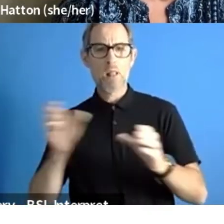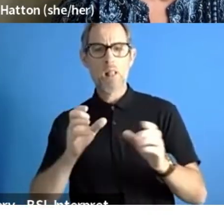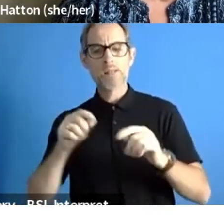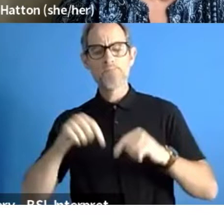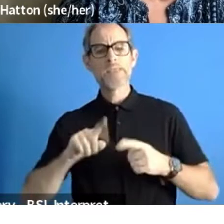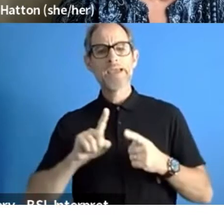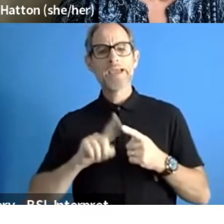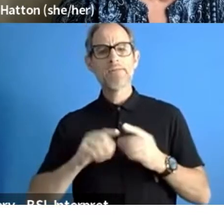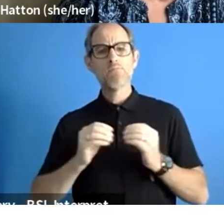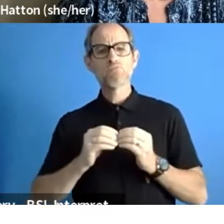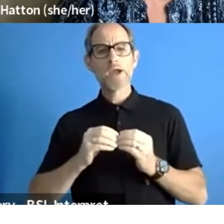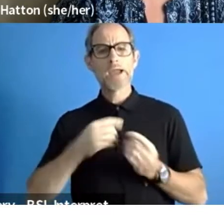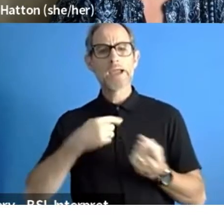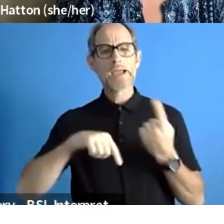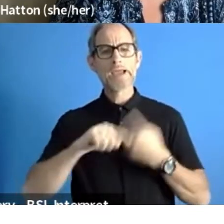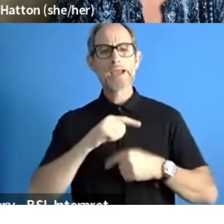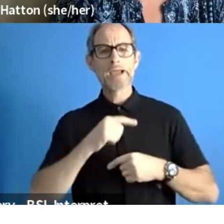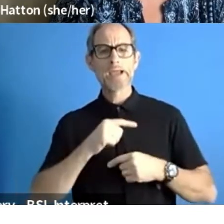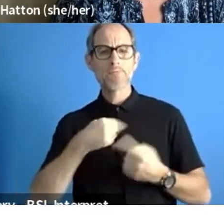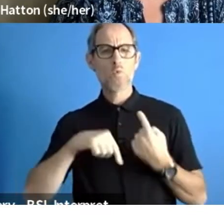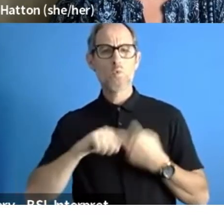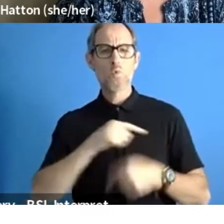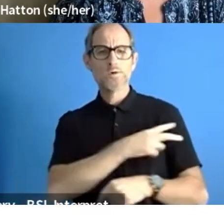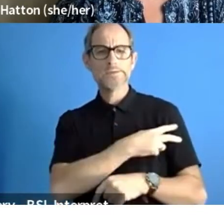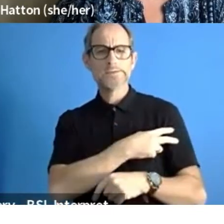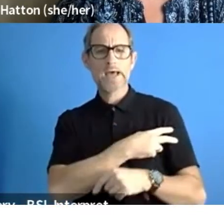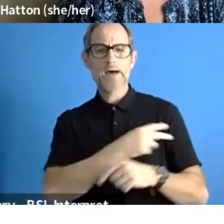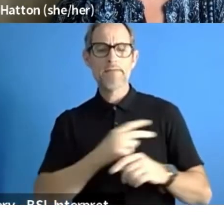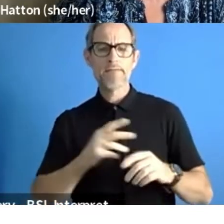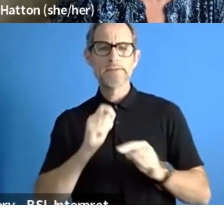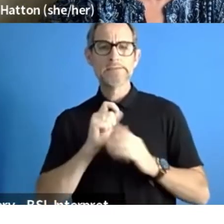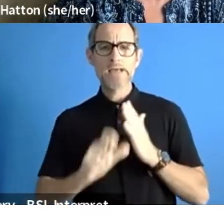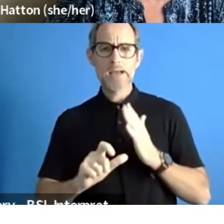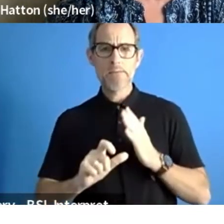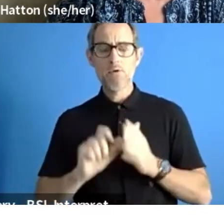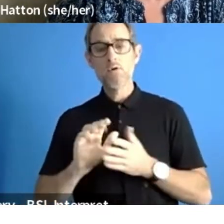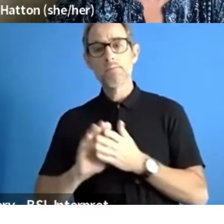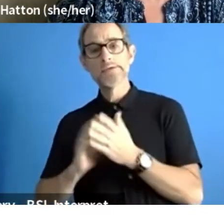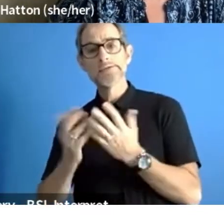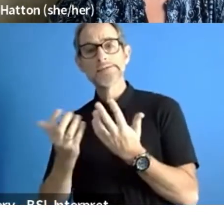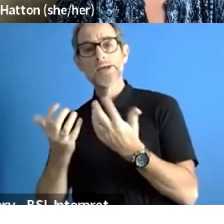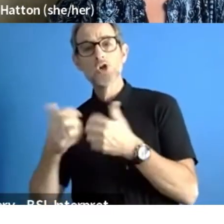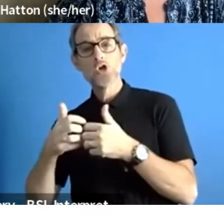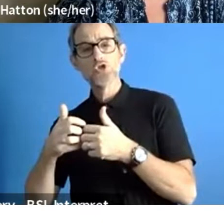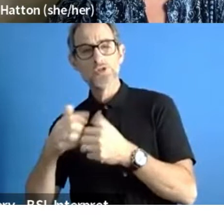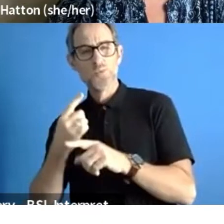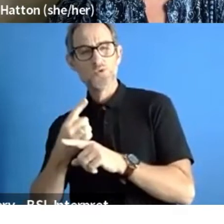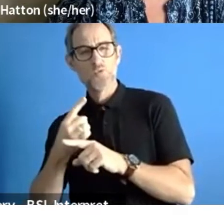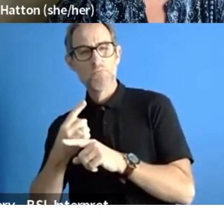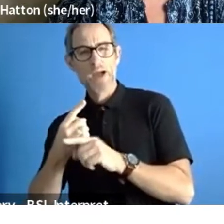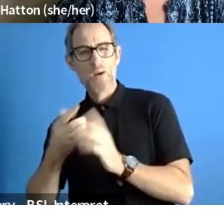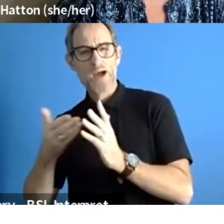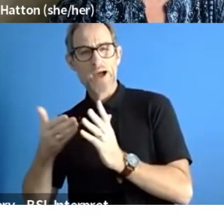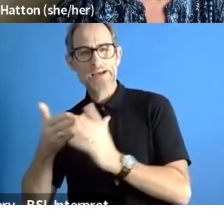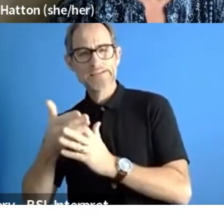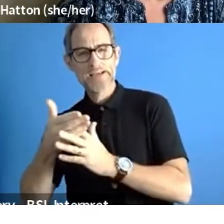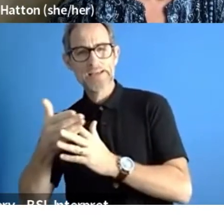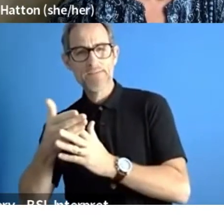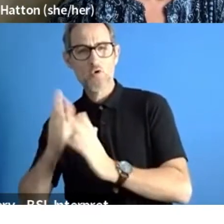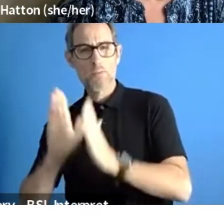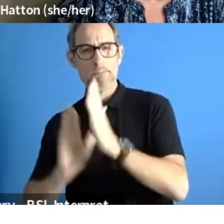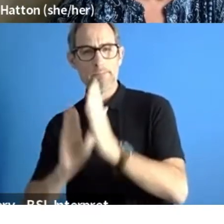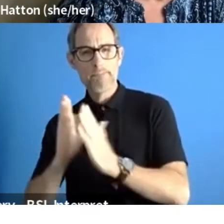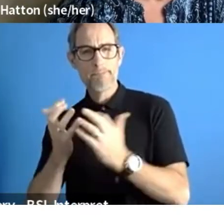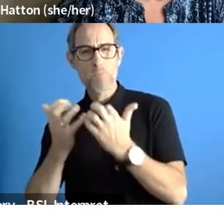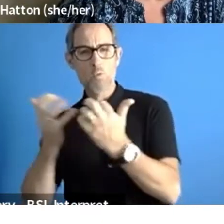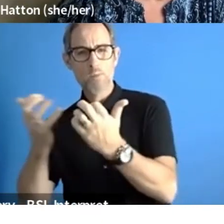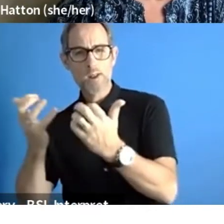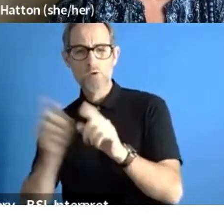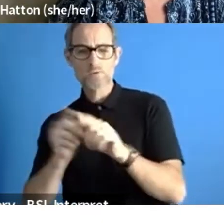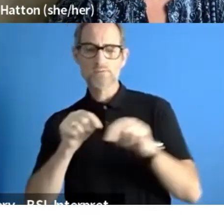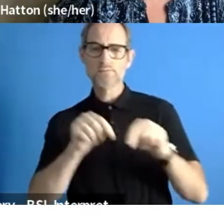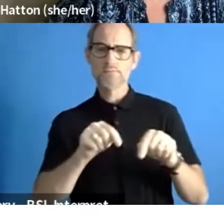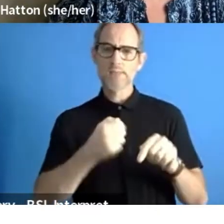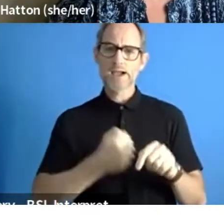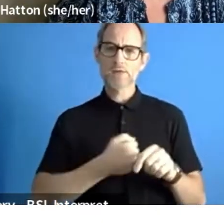disabled.